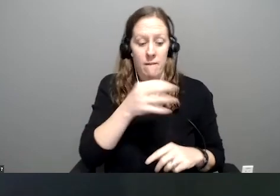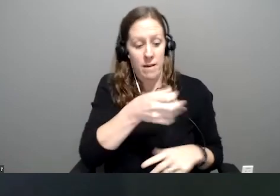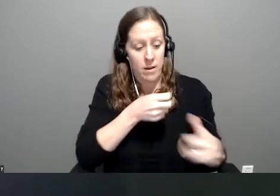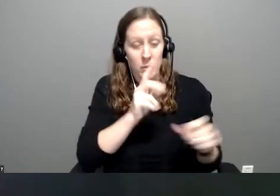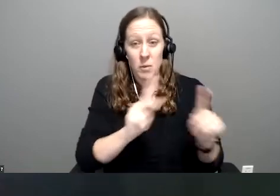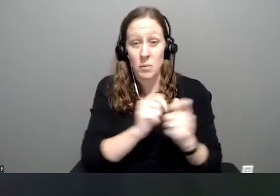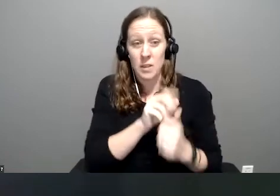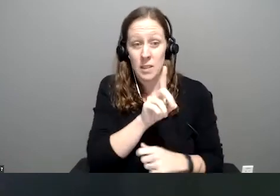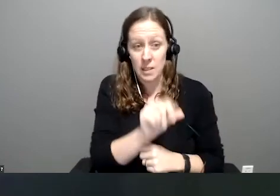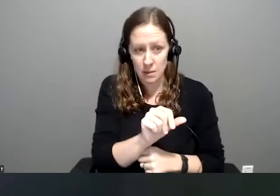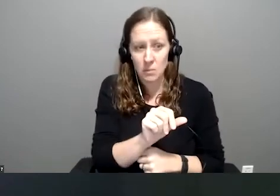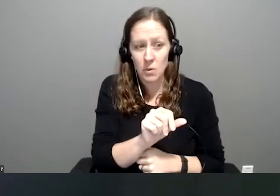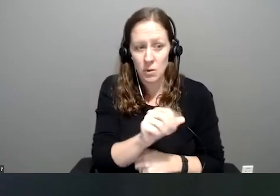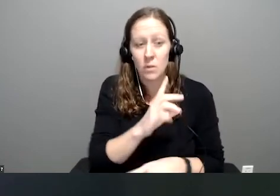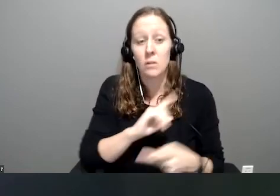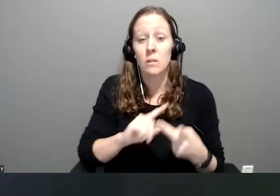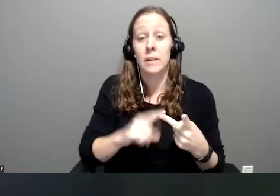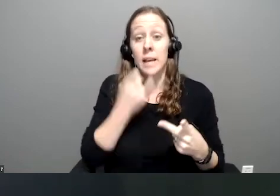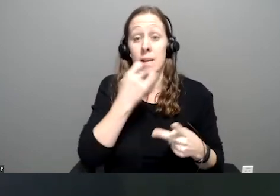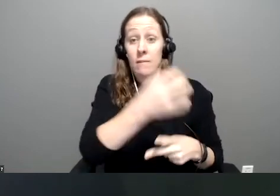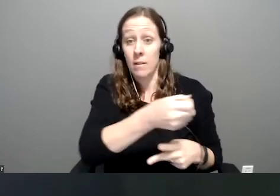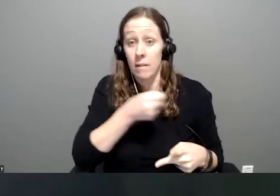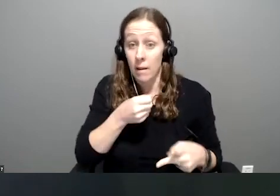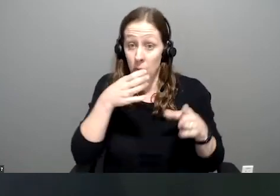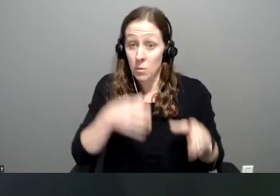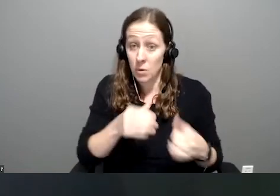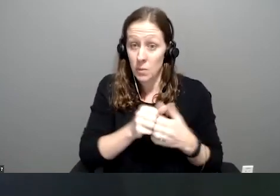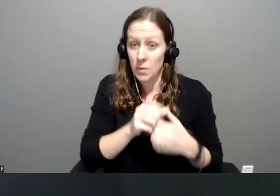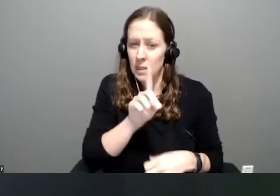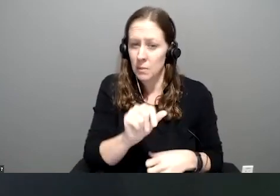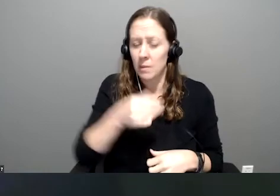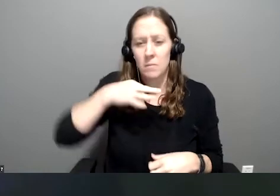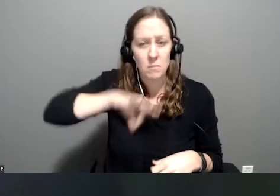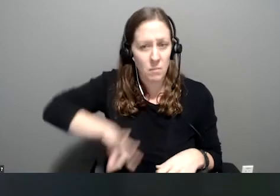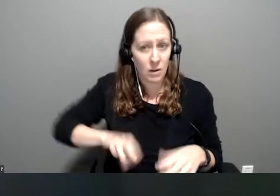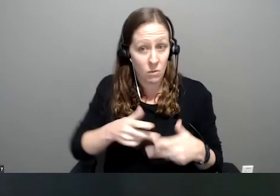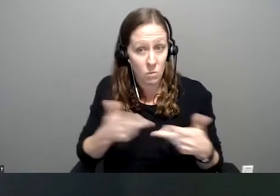demonstrate the benefits of welcoming persons with disabilities in the workplace